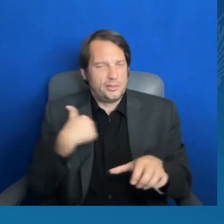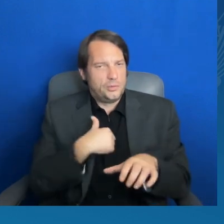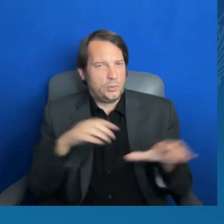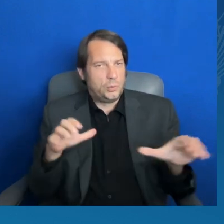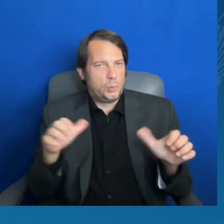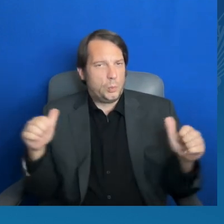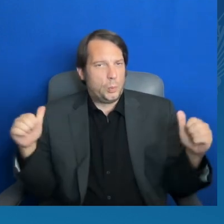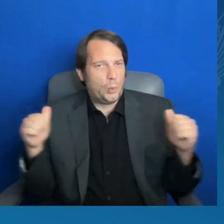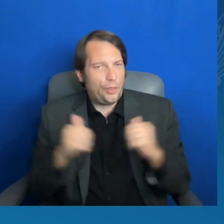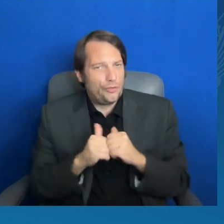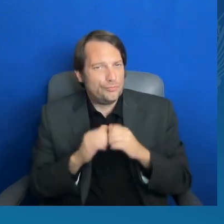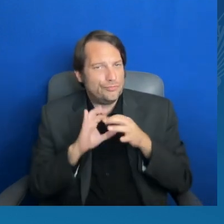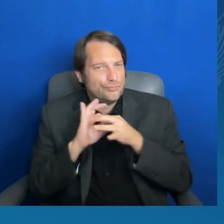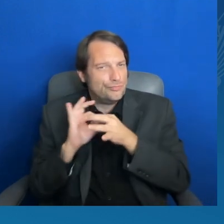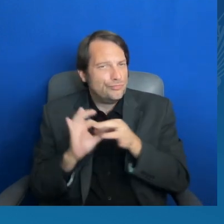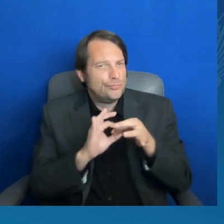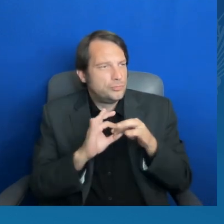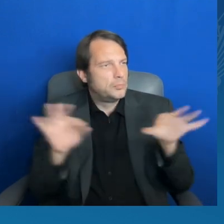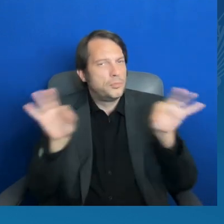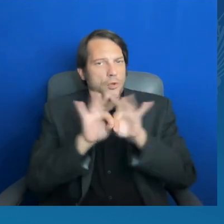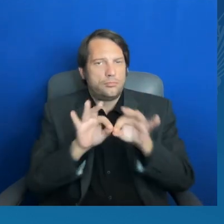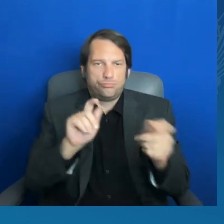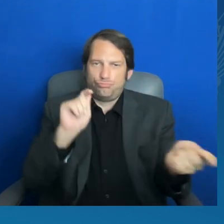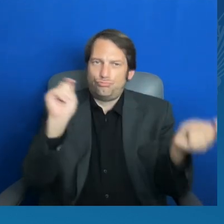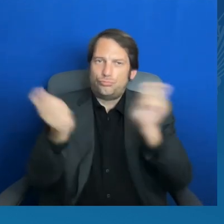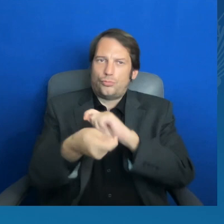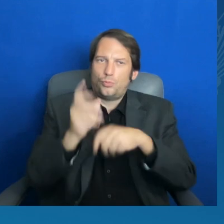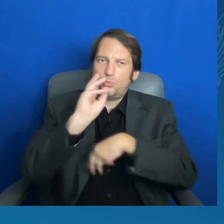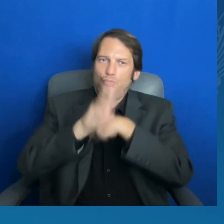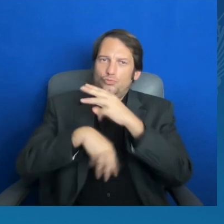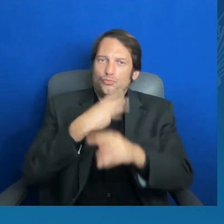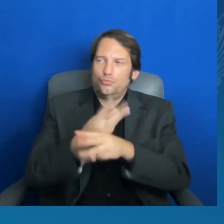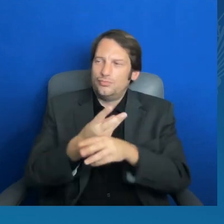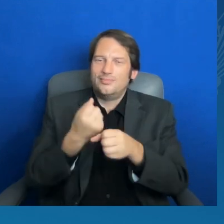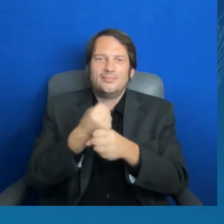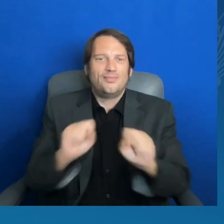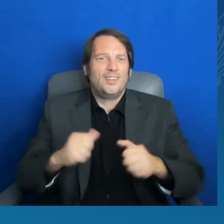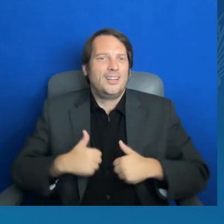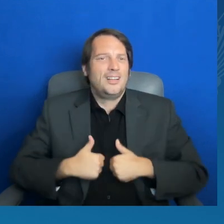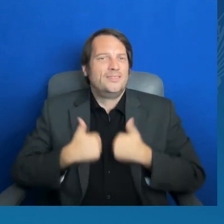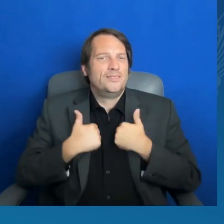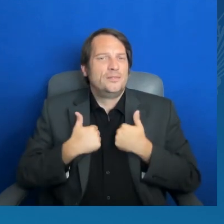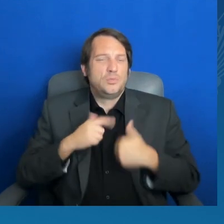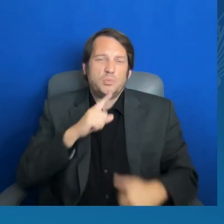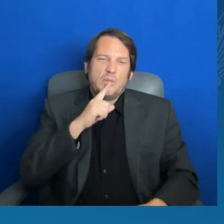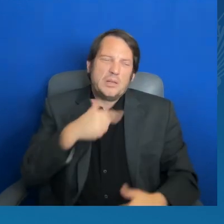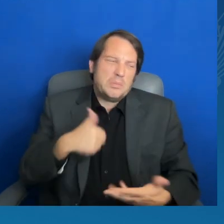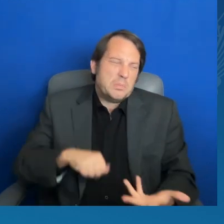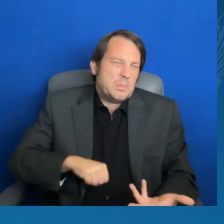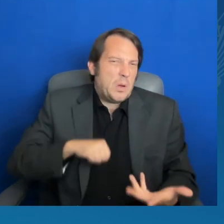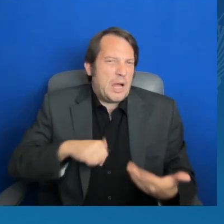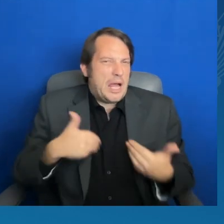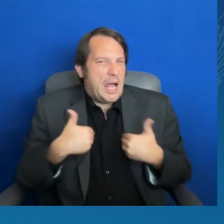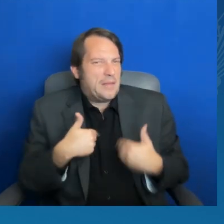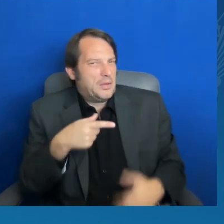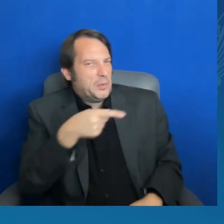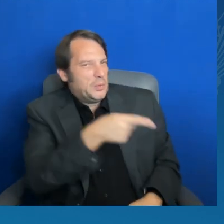We are absolutely proud to have you and President Biden in the White House as our gun sense champions.